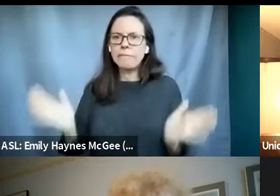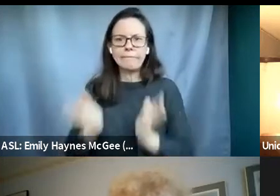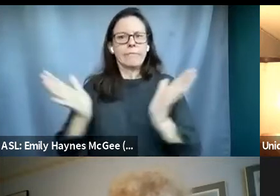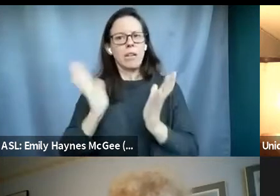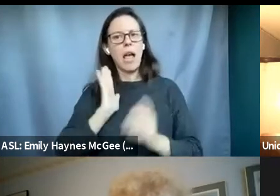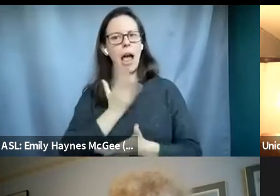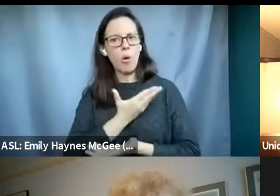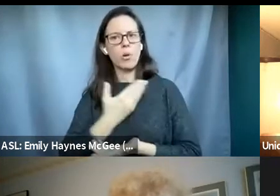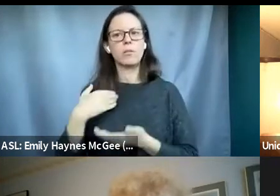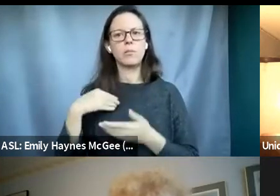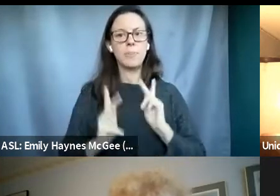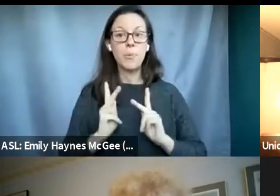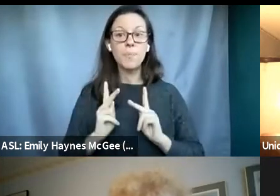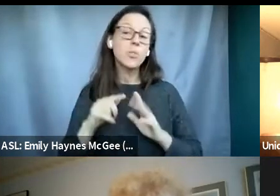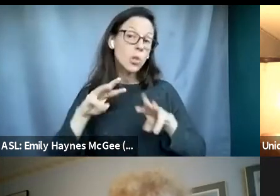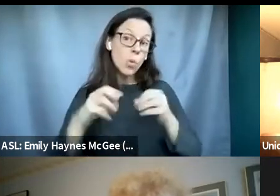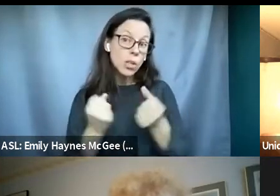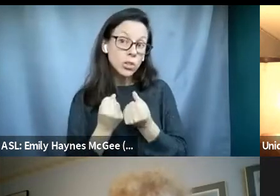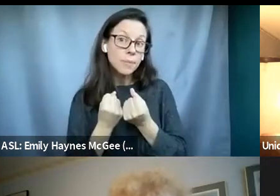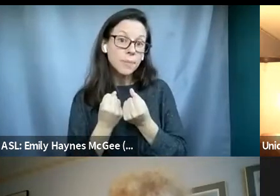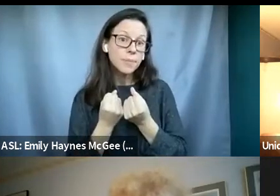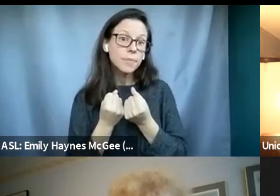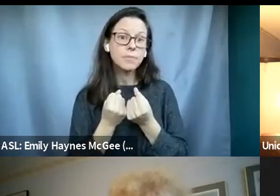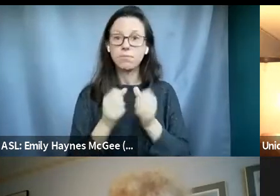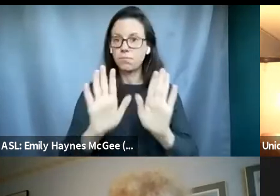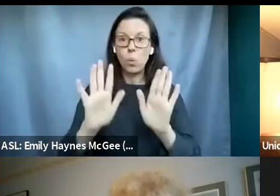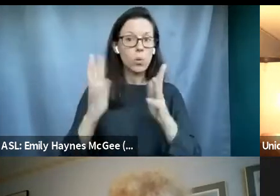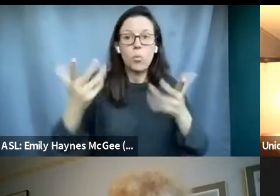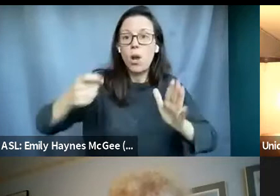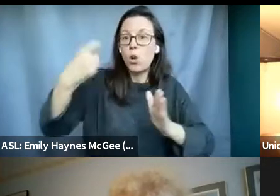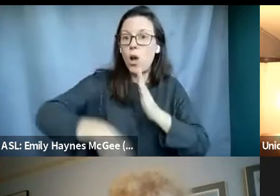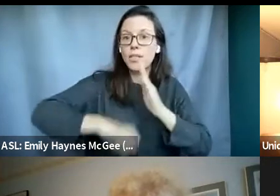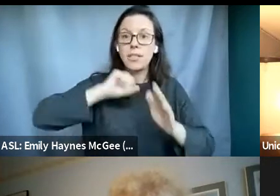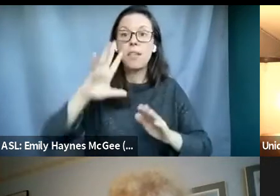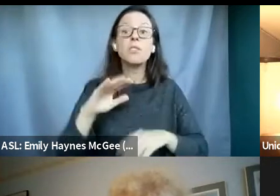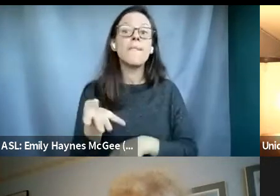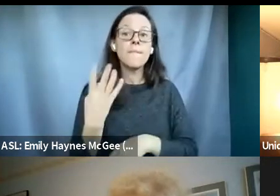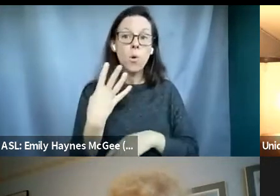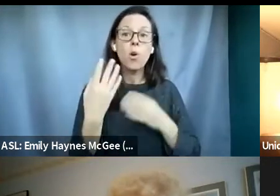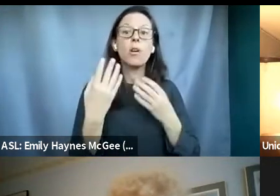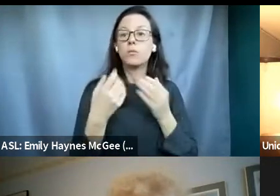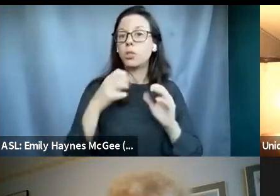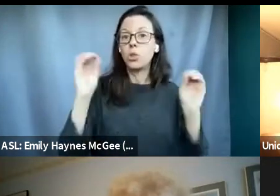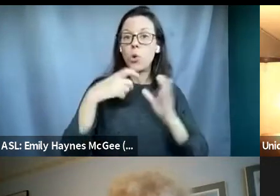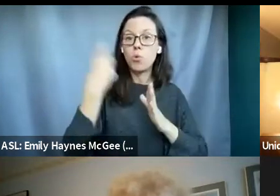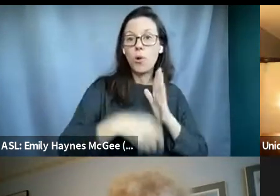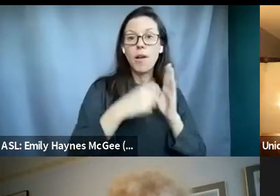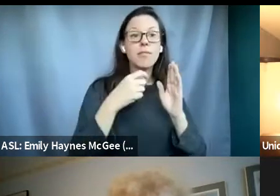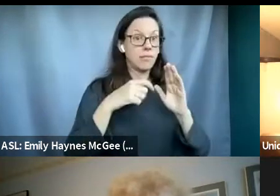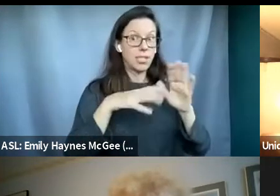So workshops, most remember poll, were going to be free. We were going to provide four free workshops to discuss and unpack the Black and brown